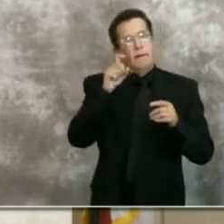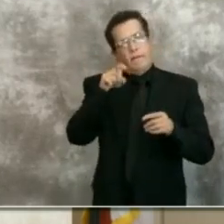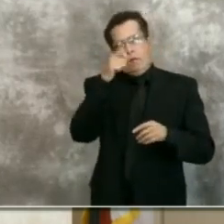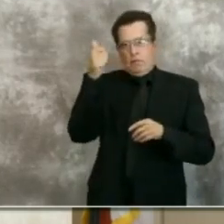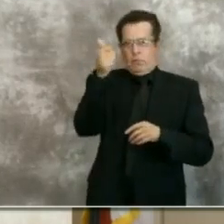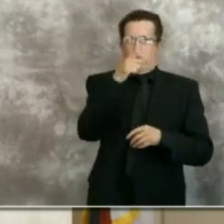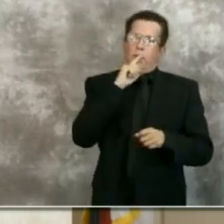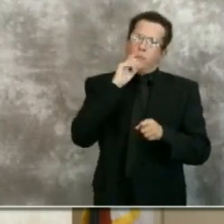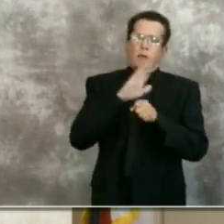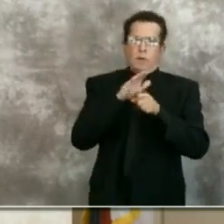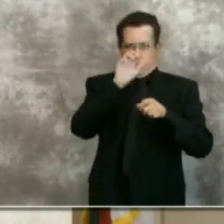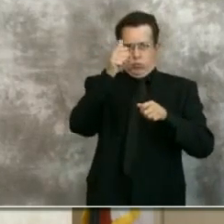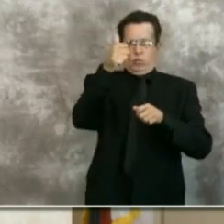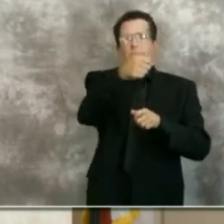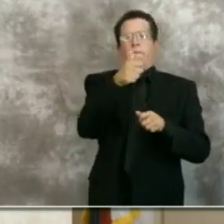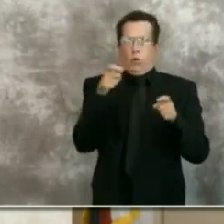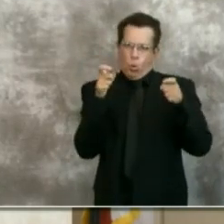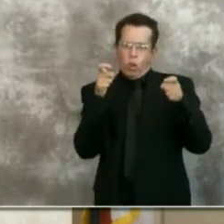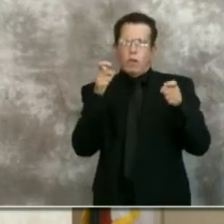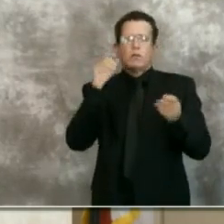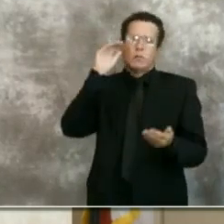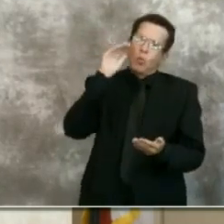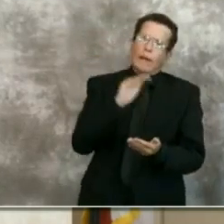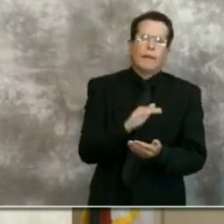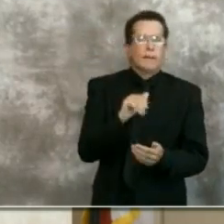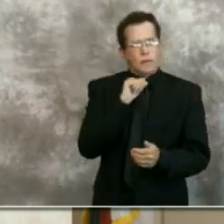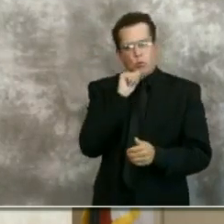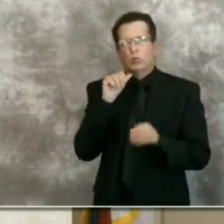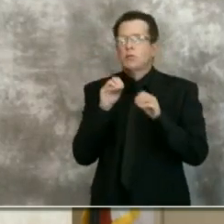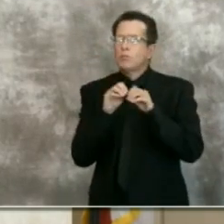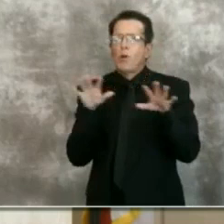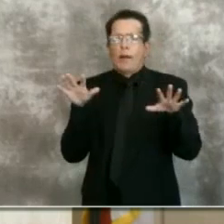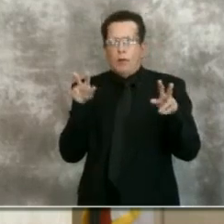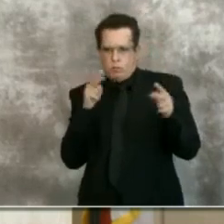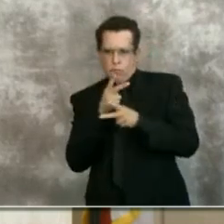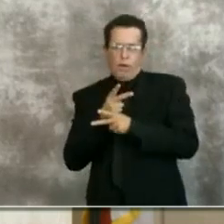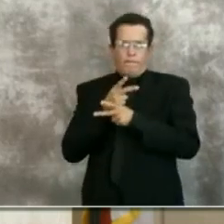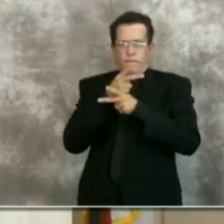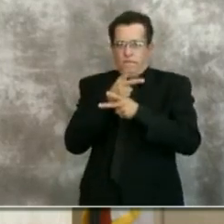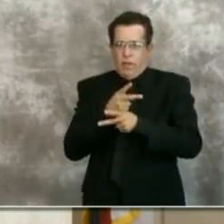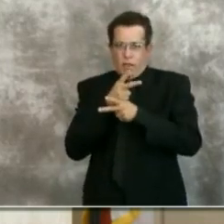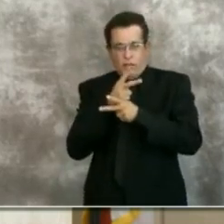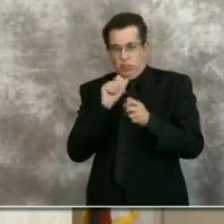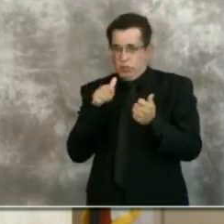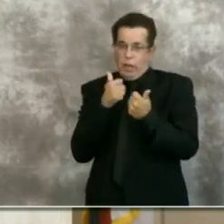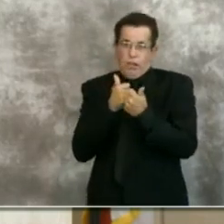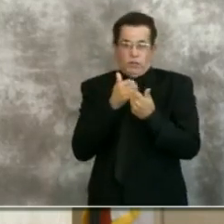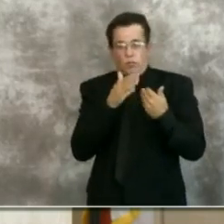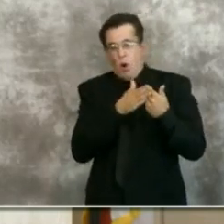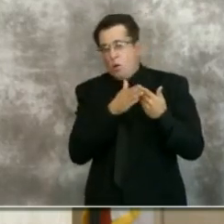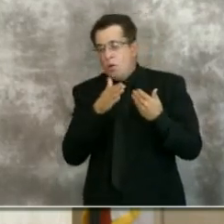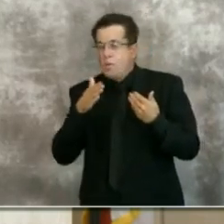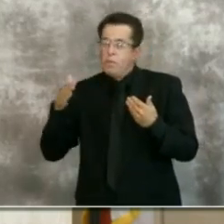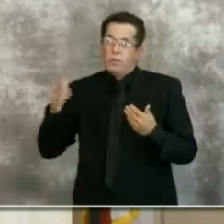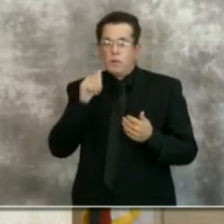SCHOOLS. ALL RIGHT WE WANT TO CONTINUE IN A FORWARD PROGRESS. WE ALL HAVE TO RECOMMIT OURSELVES TO SLOWING